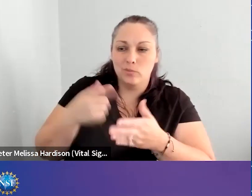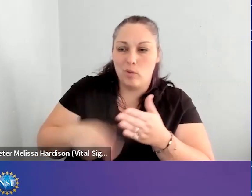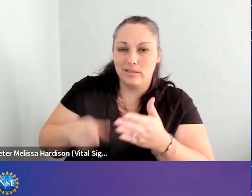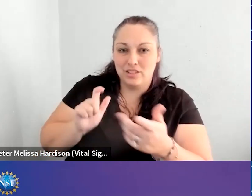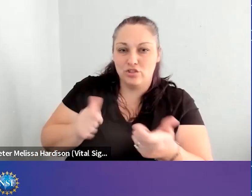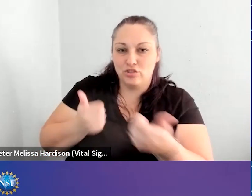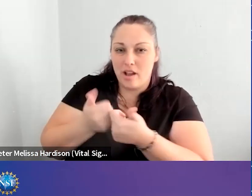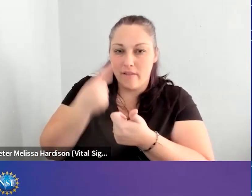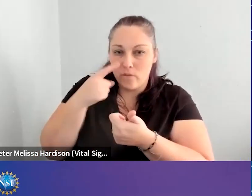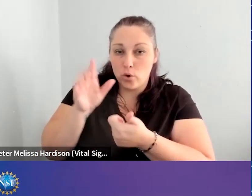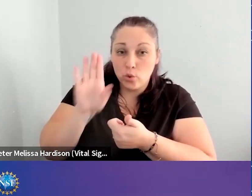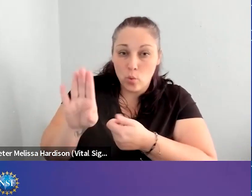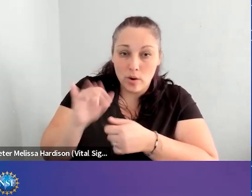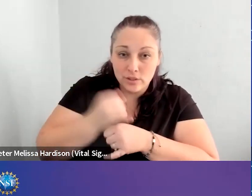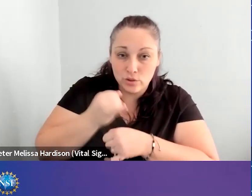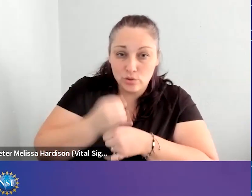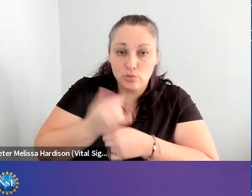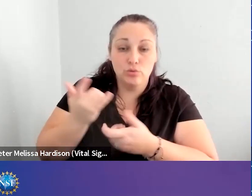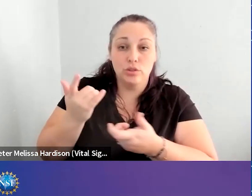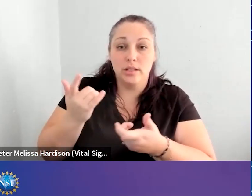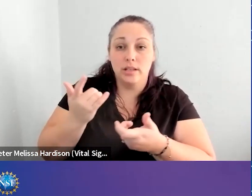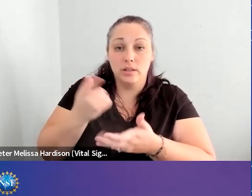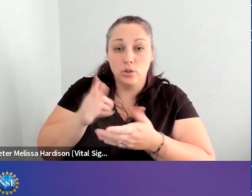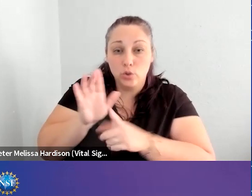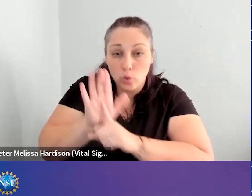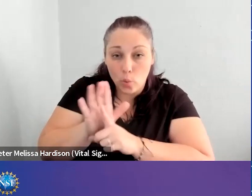And what kind of questions can you ask, and what kind of support can you provide them